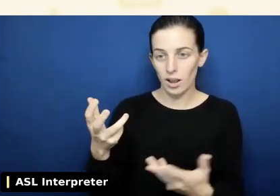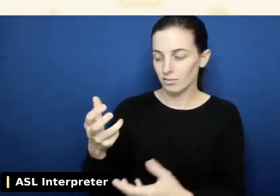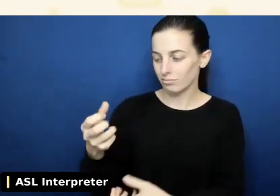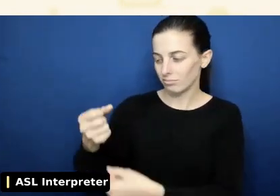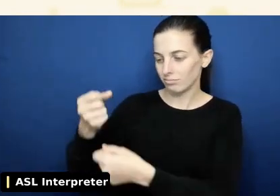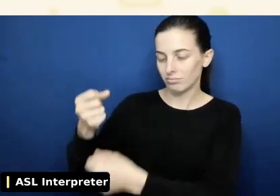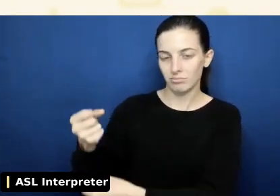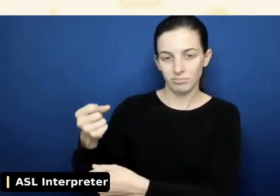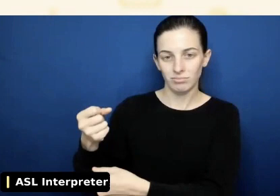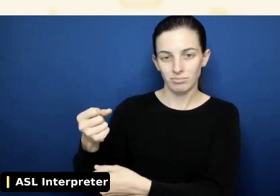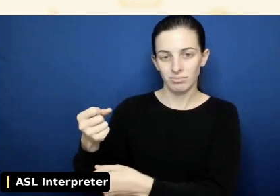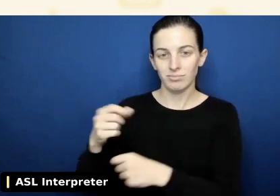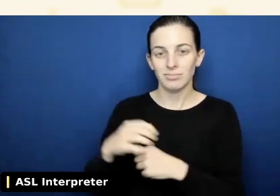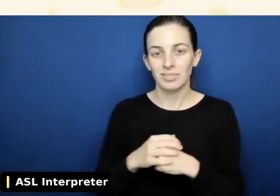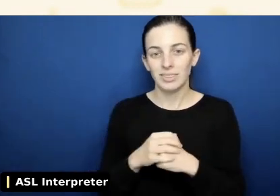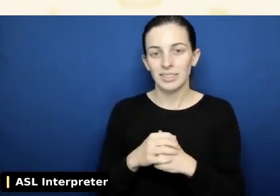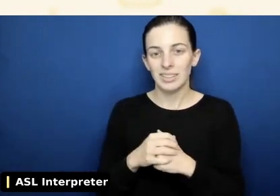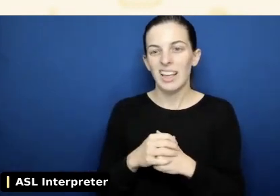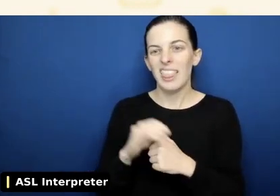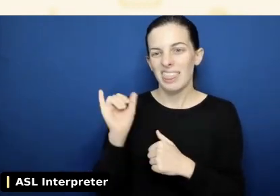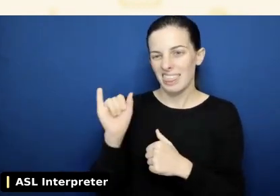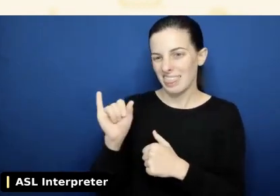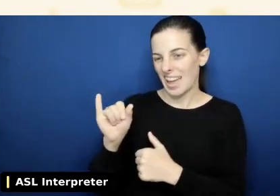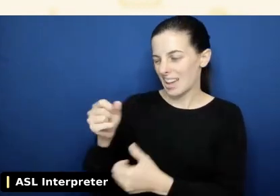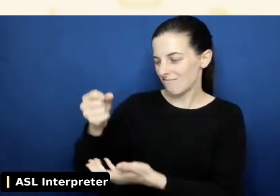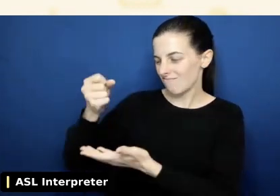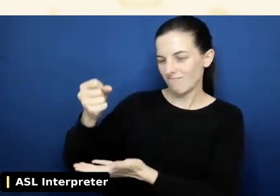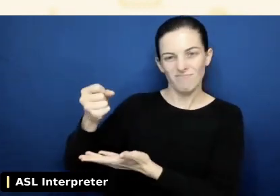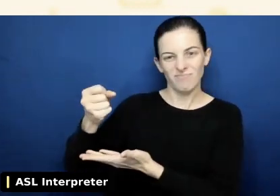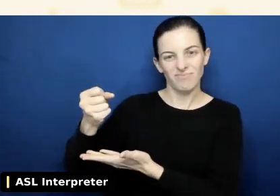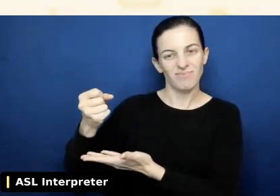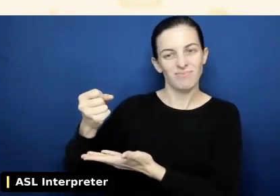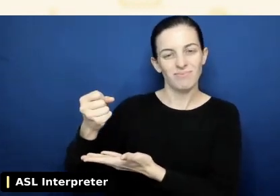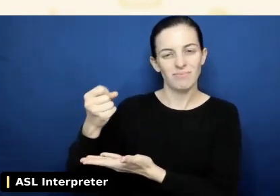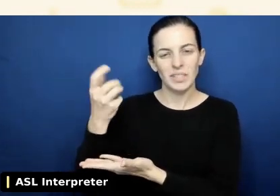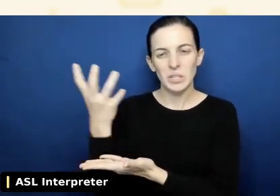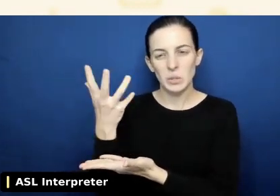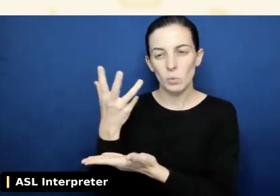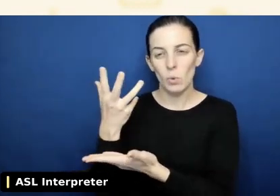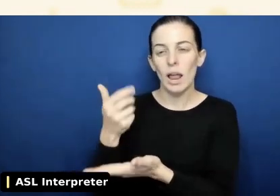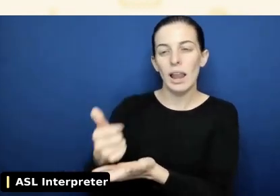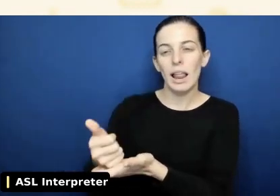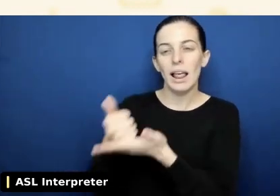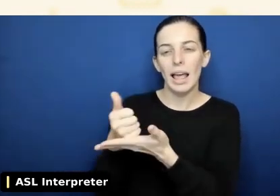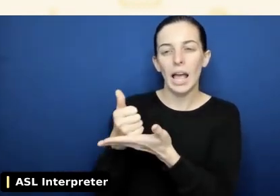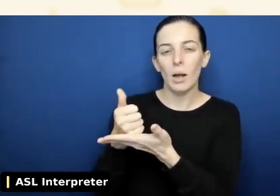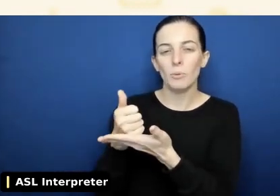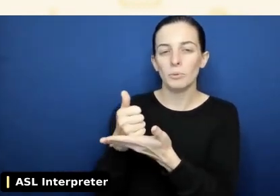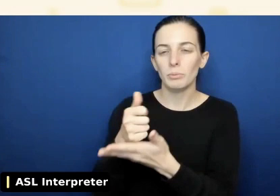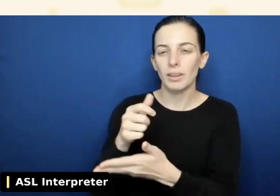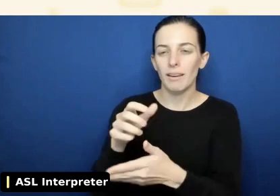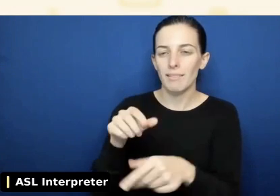onto my feet. It's just a simple tool, but it symbolizes, for me,